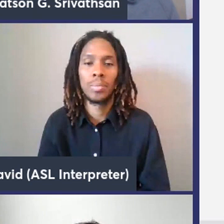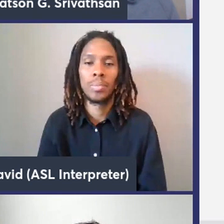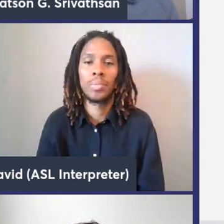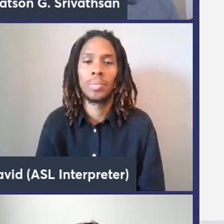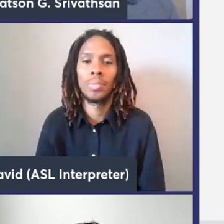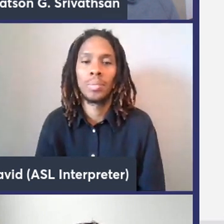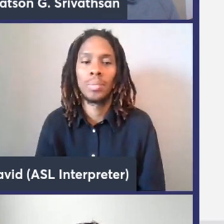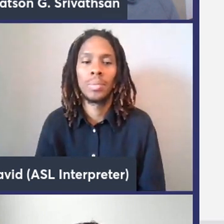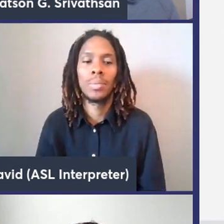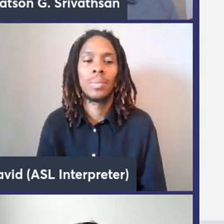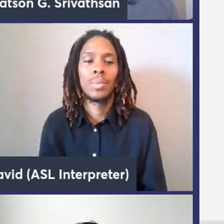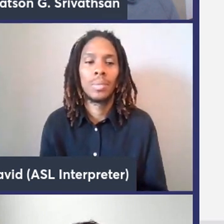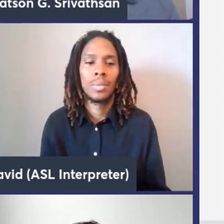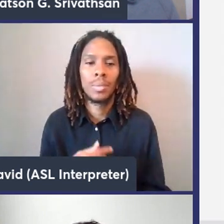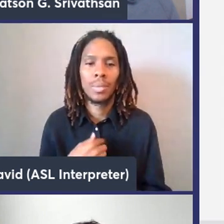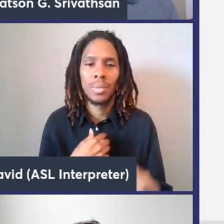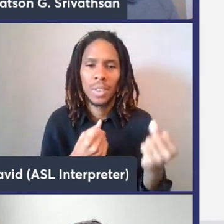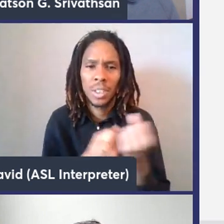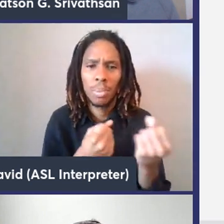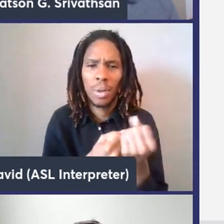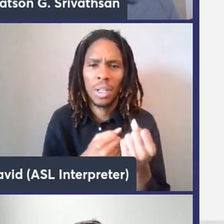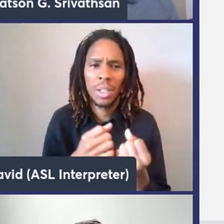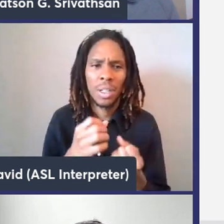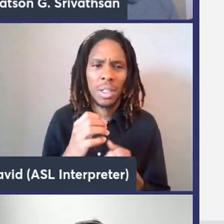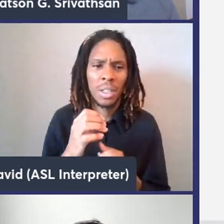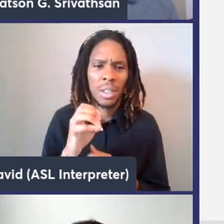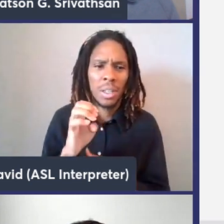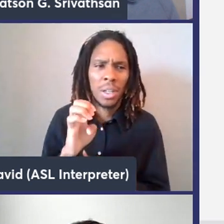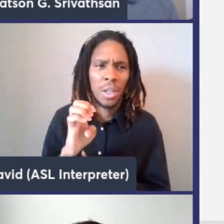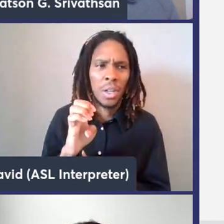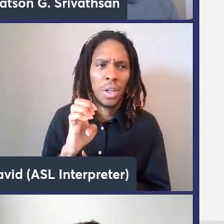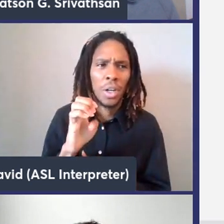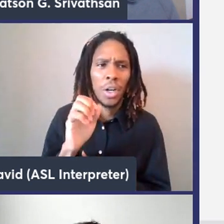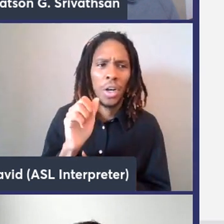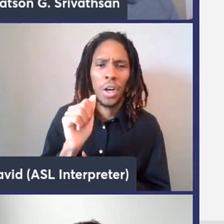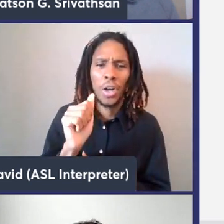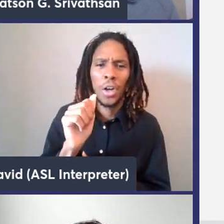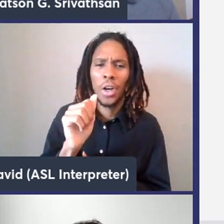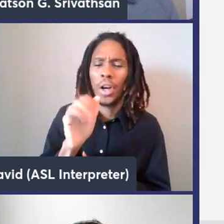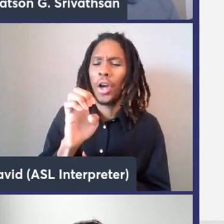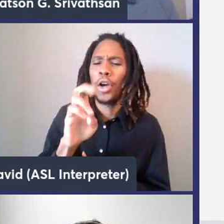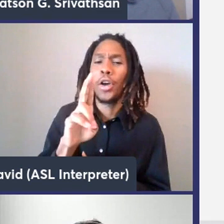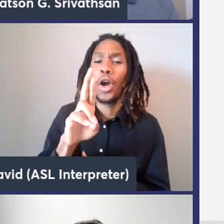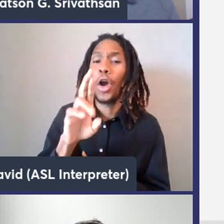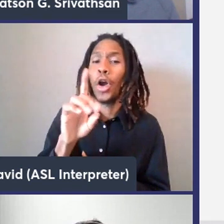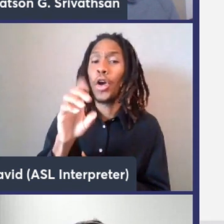Do we support Urdu? We do. Let's do Urdu. Yeah.